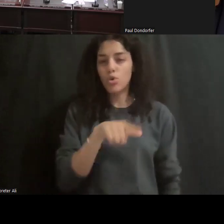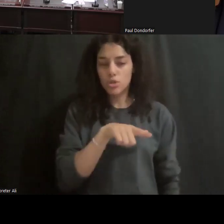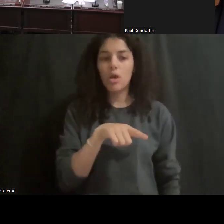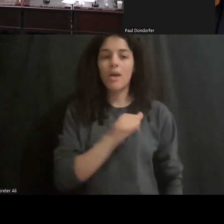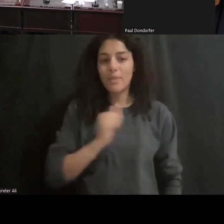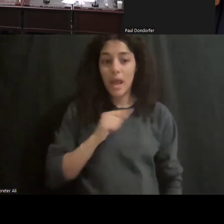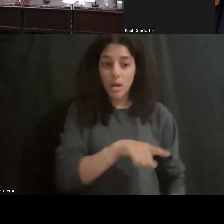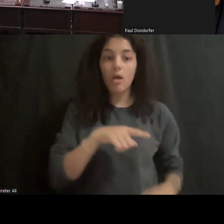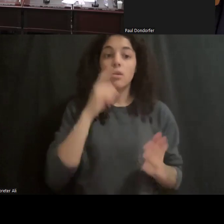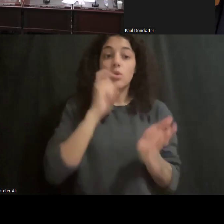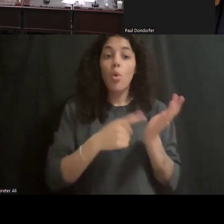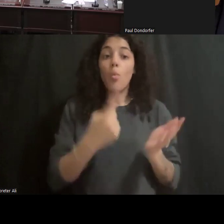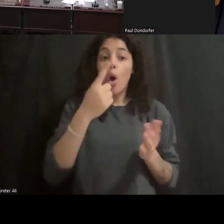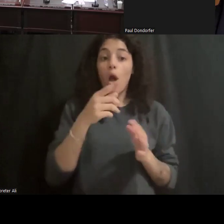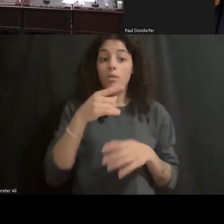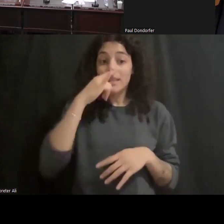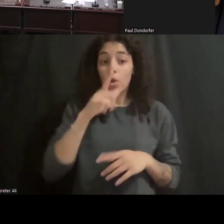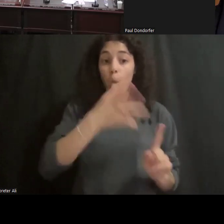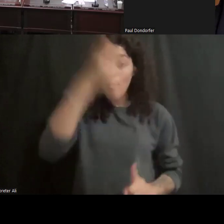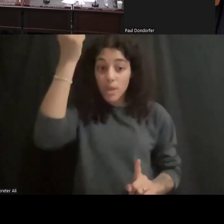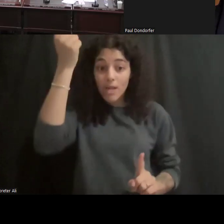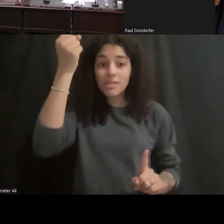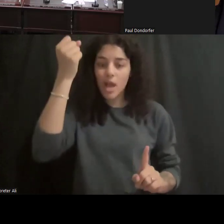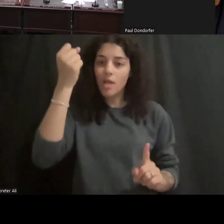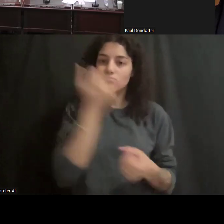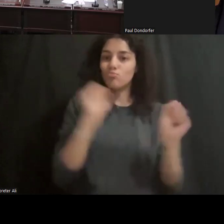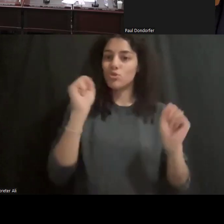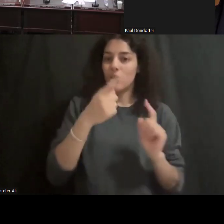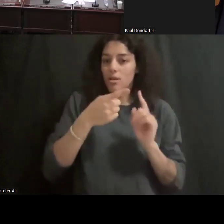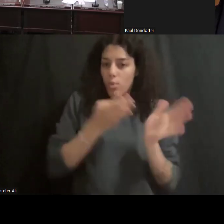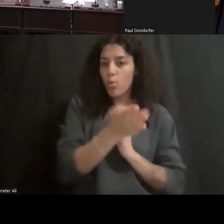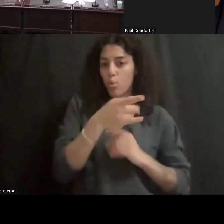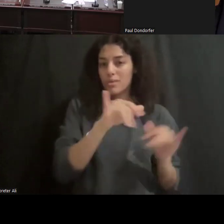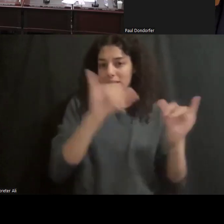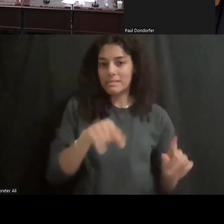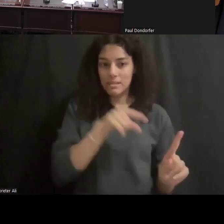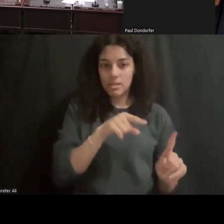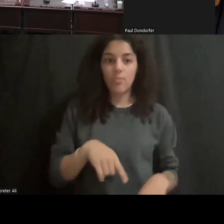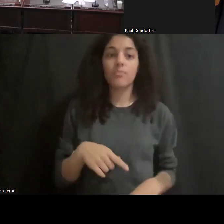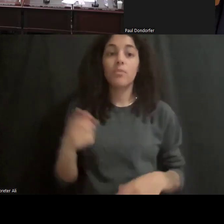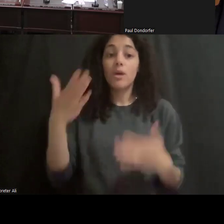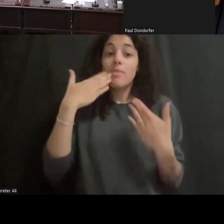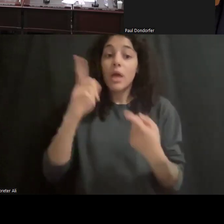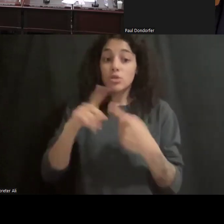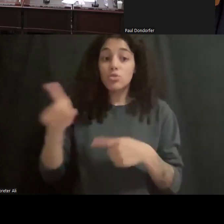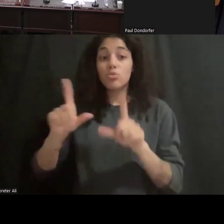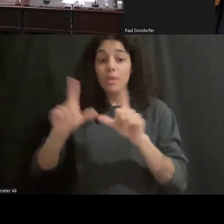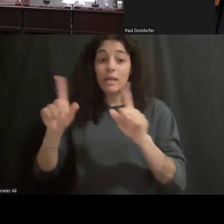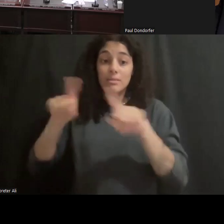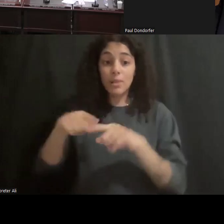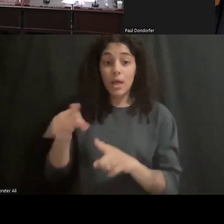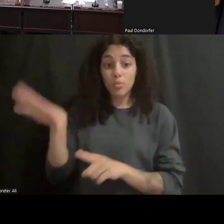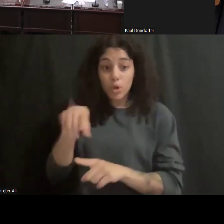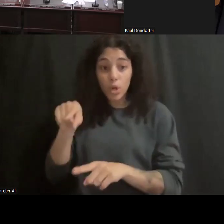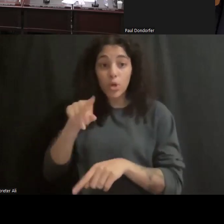solved or prevent over 43 430,000 crimes in 2023 This is about stopping crime before it happens